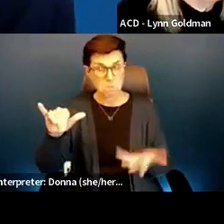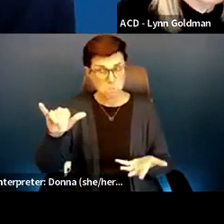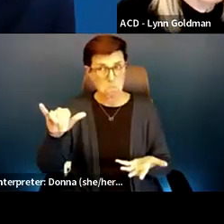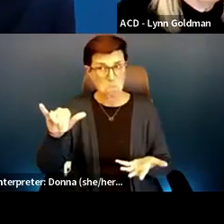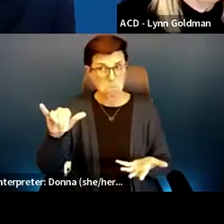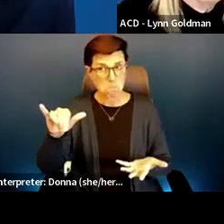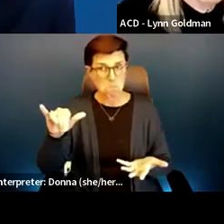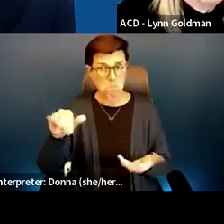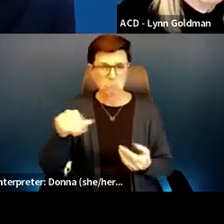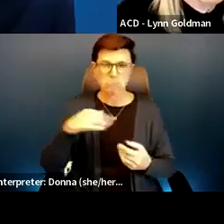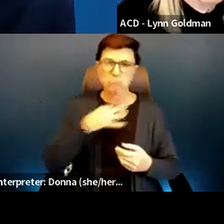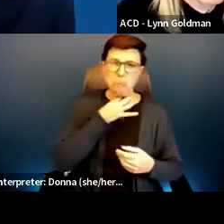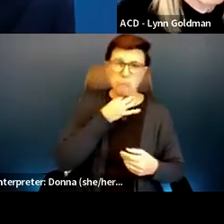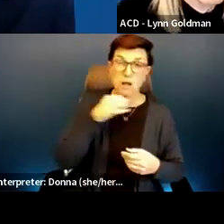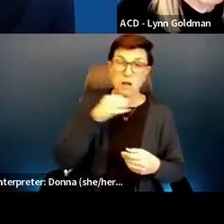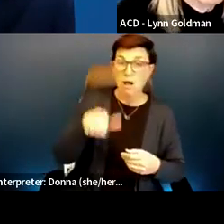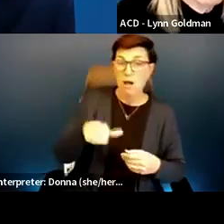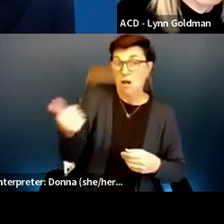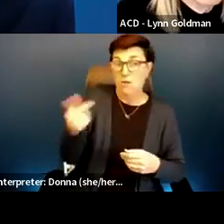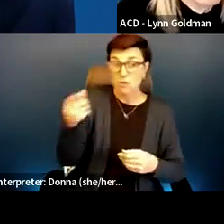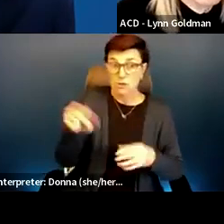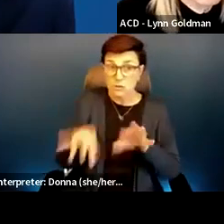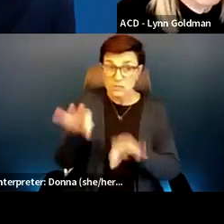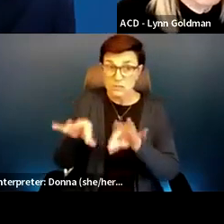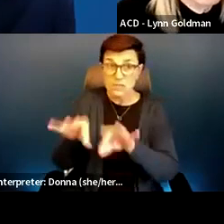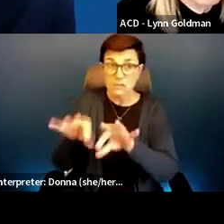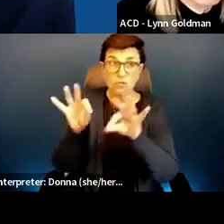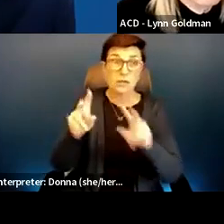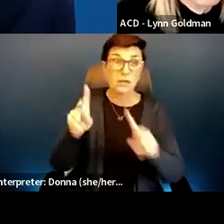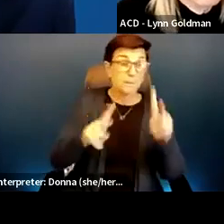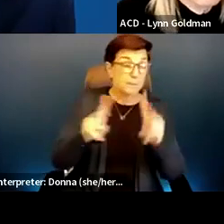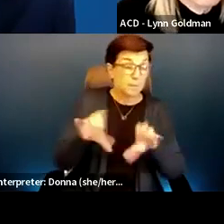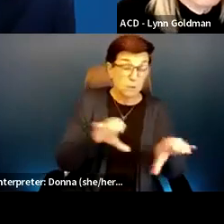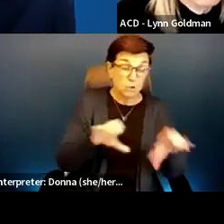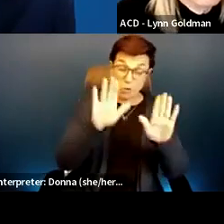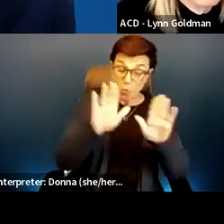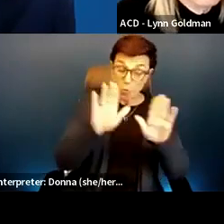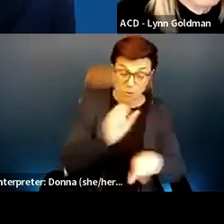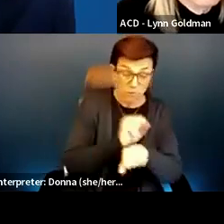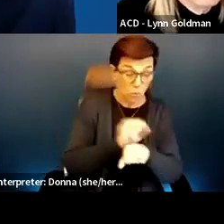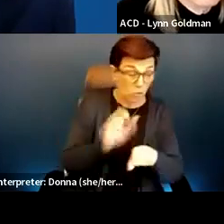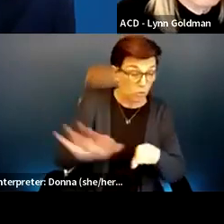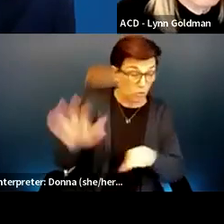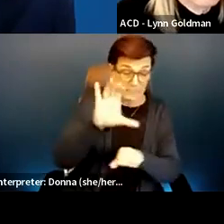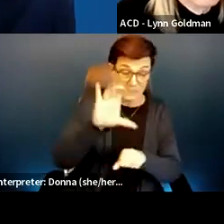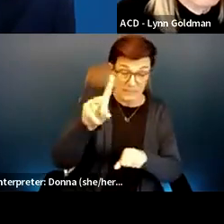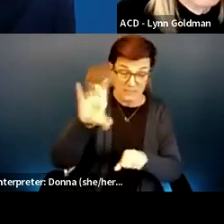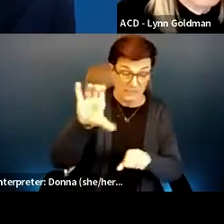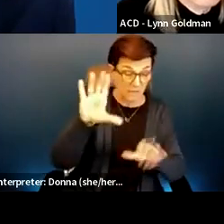Certainly, there's incredible people doing great work across the CDC, but are there other cultural aspects